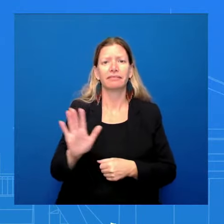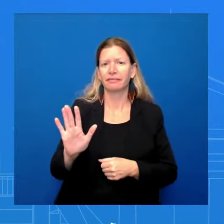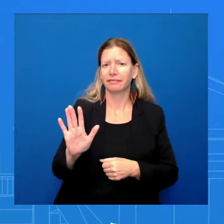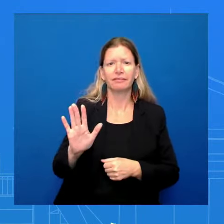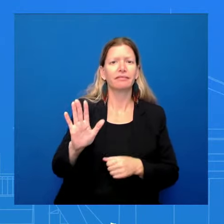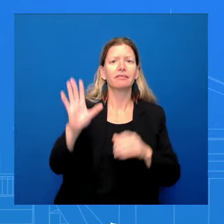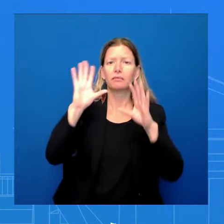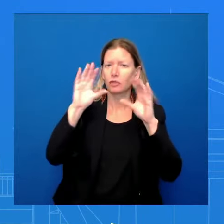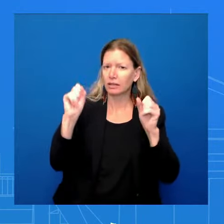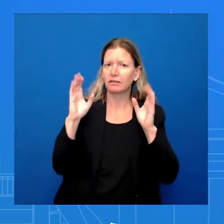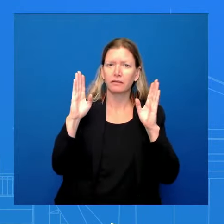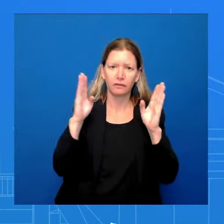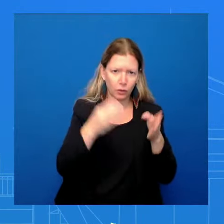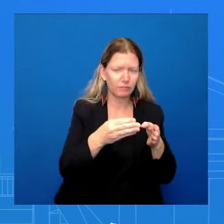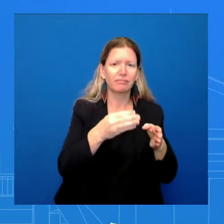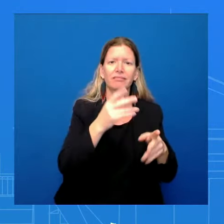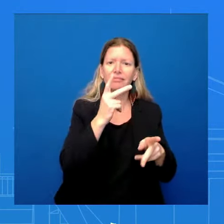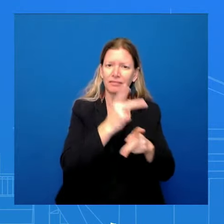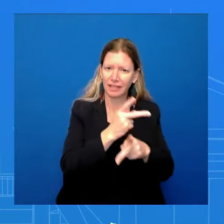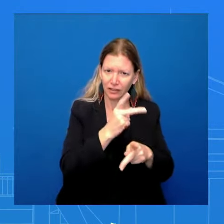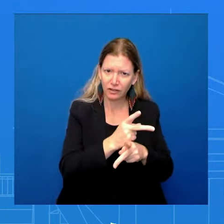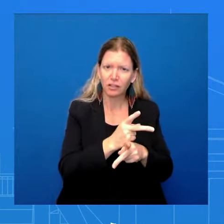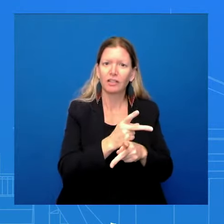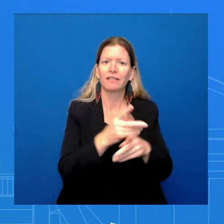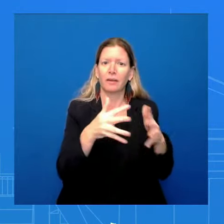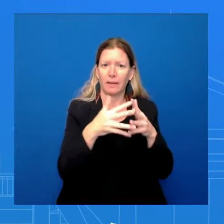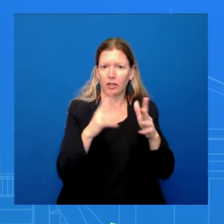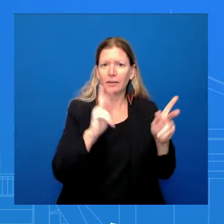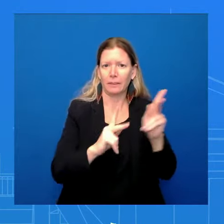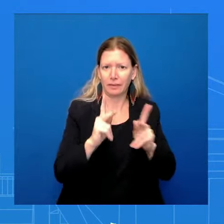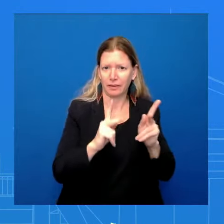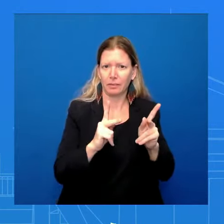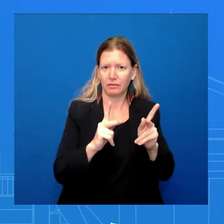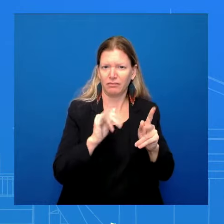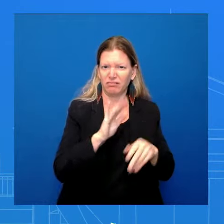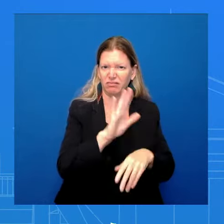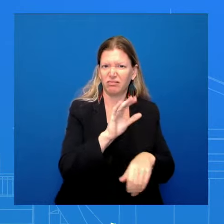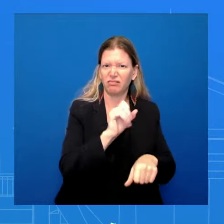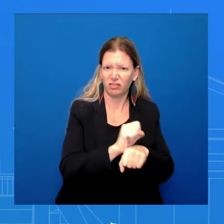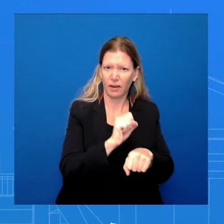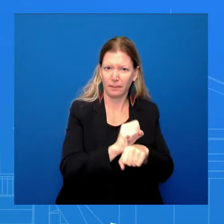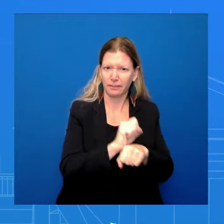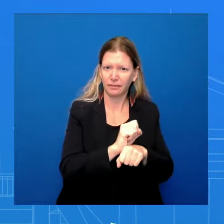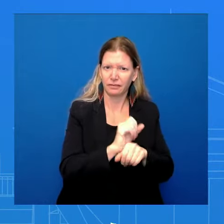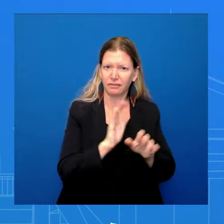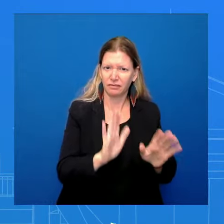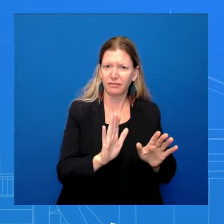That's true in terms of what he's trying to get done here at home, and it's definitely true in terms of what he's trying to deliver in the way of security